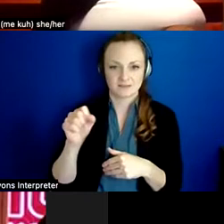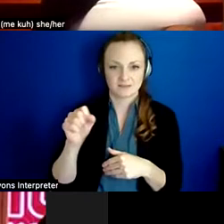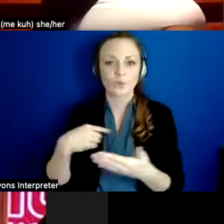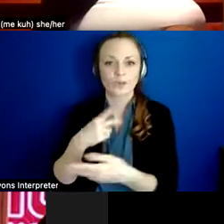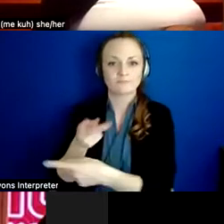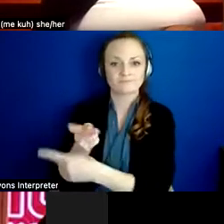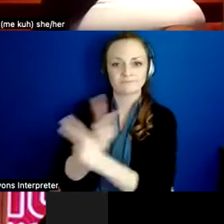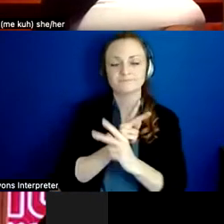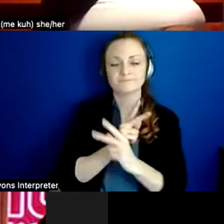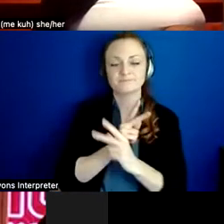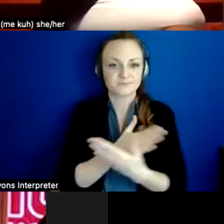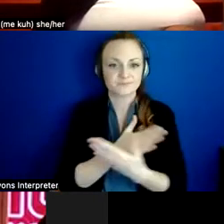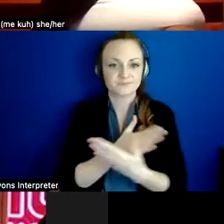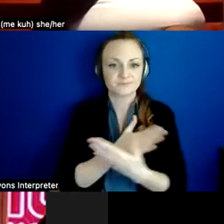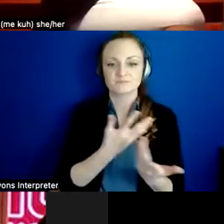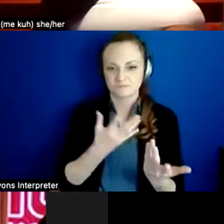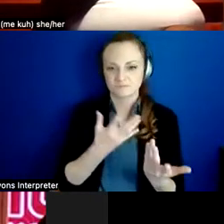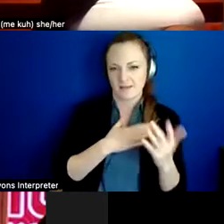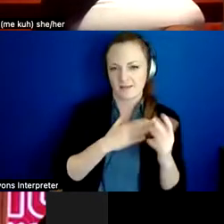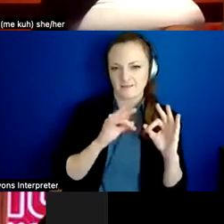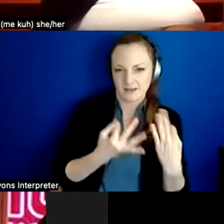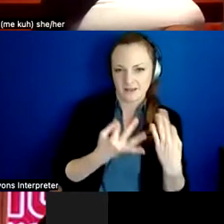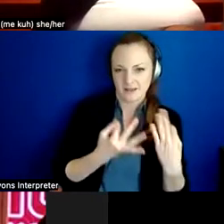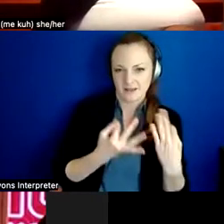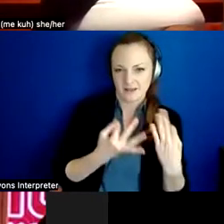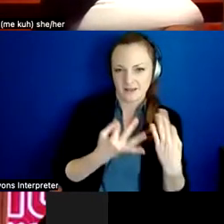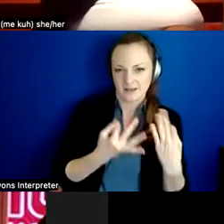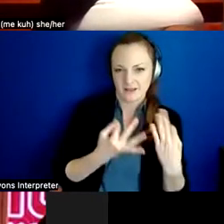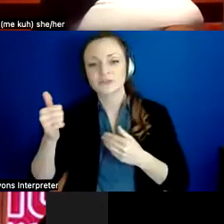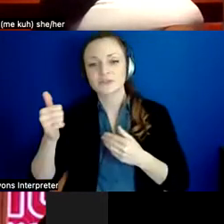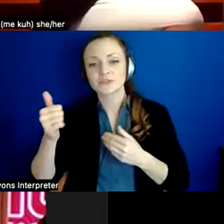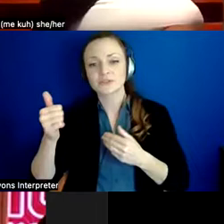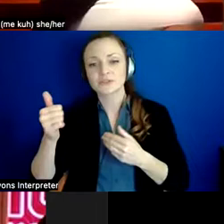20:11:51 Some will sing in English. there's and there's always a song at the very end.